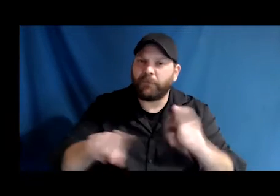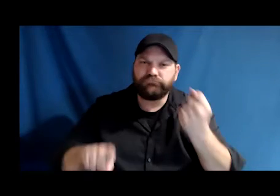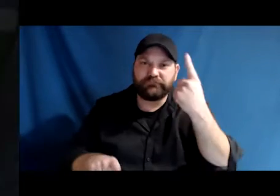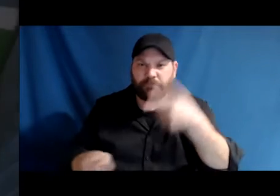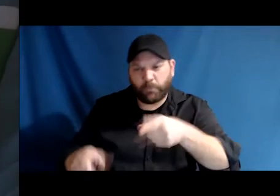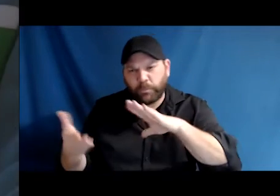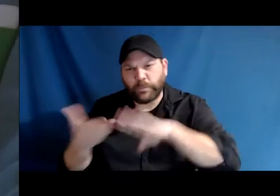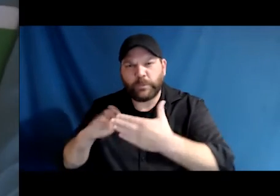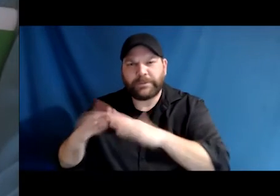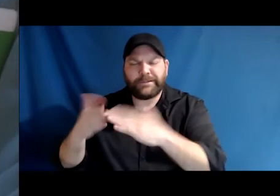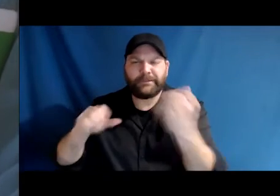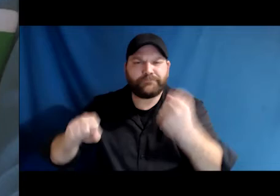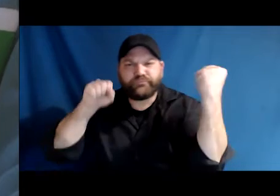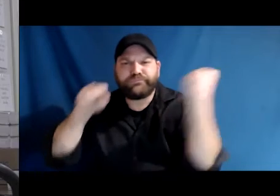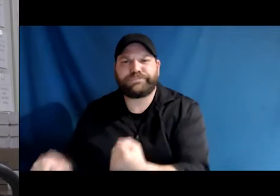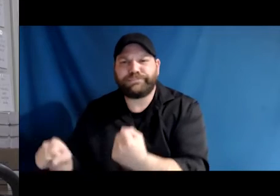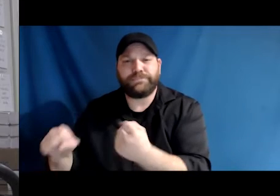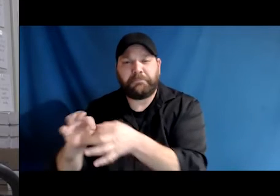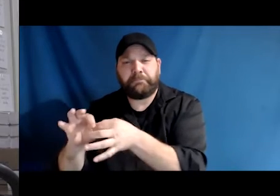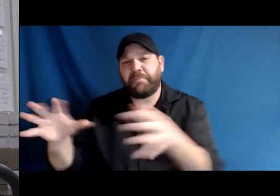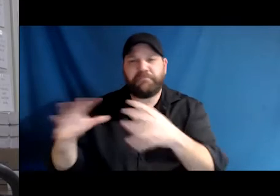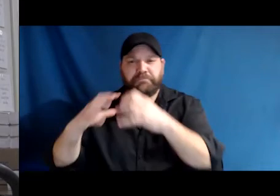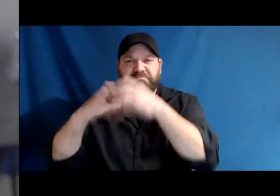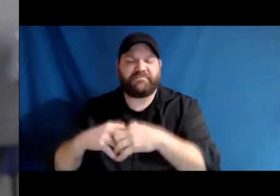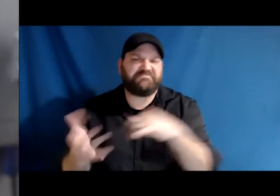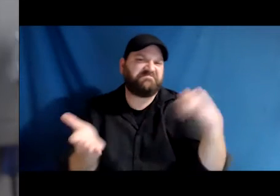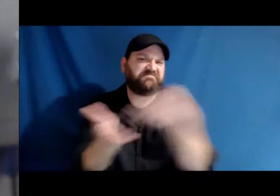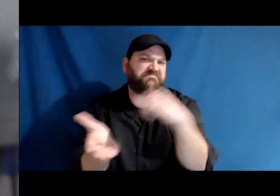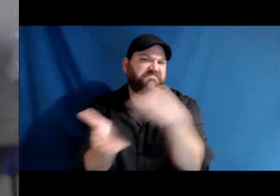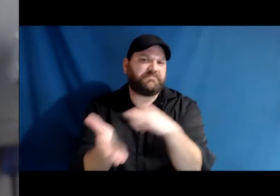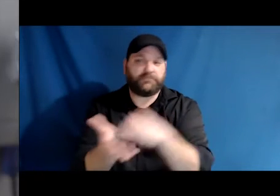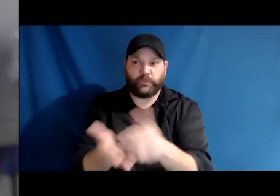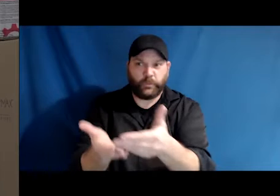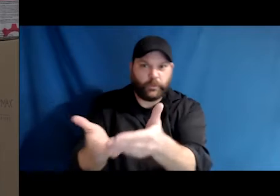You make up the fabric of this community. Colleagues who have become dear friends.